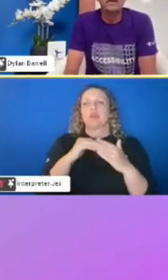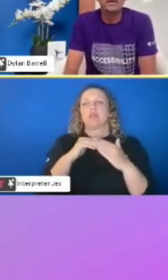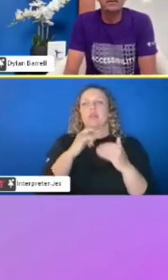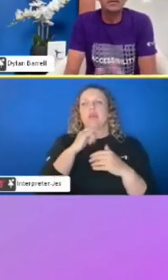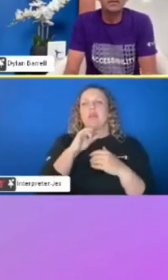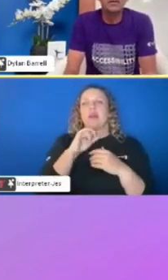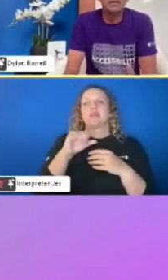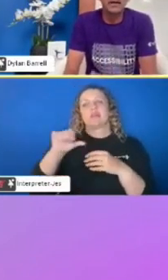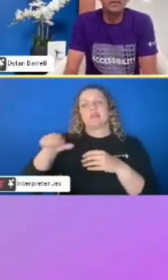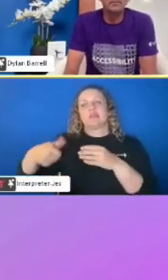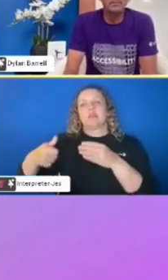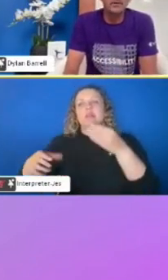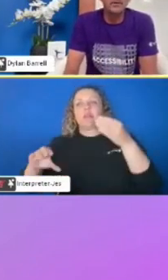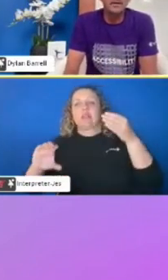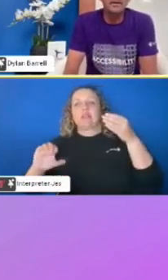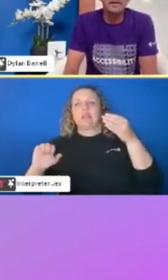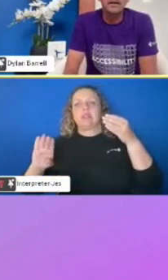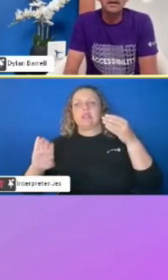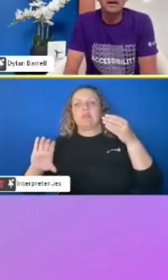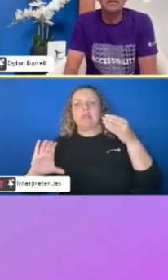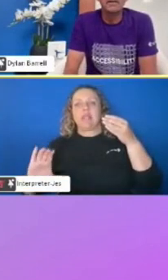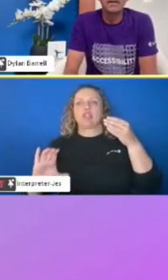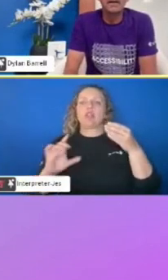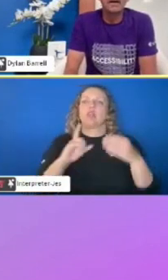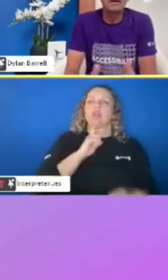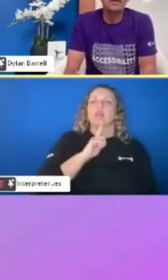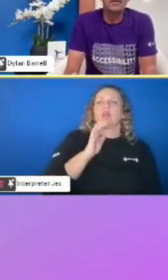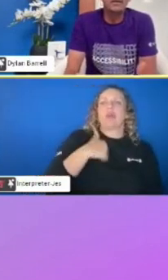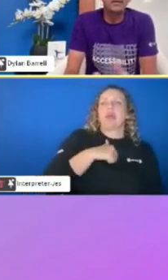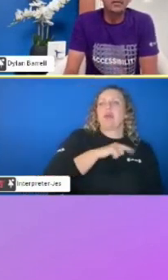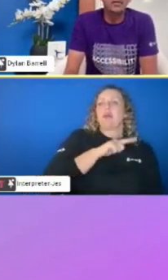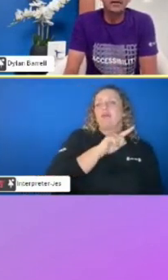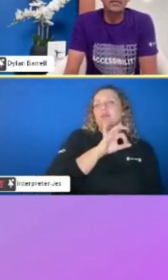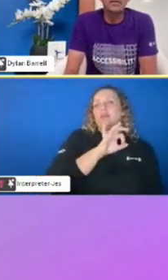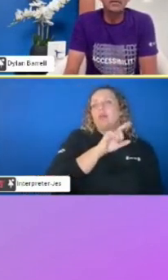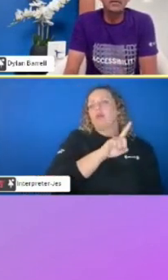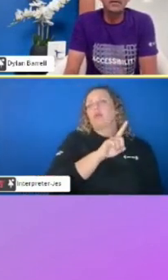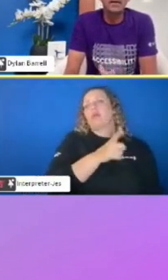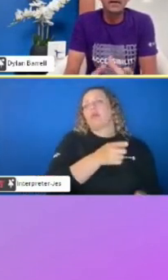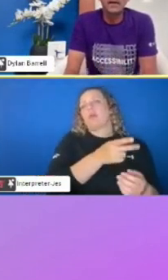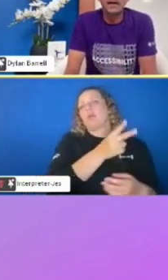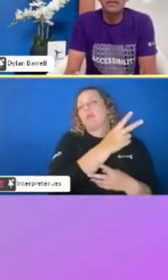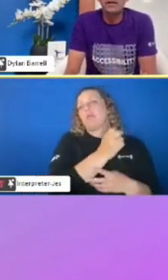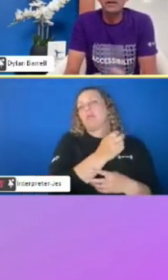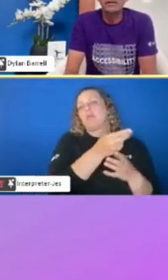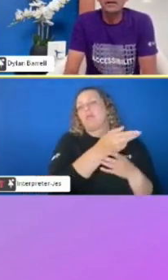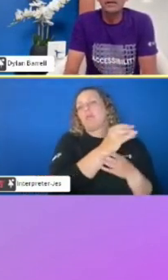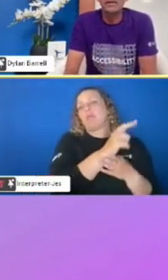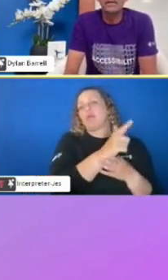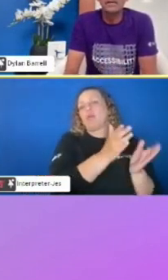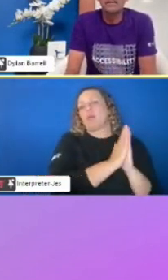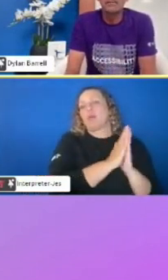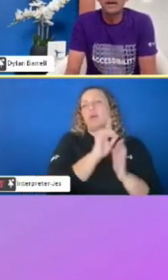So there were 291 Pull requests over the year, 174 closed issues, 11 releases.